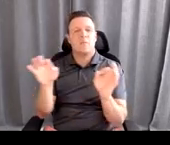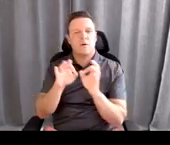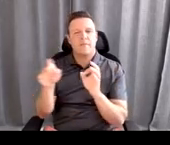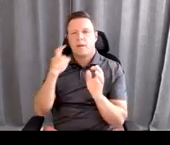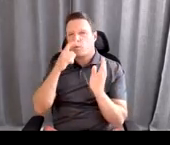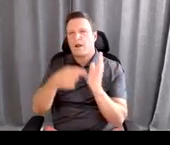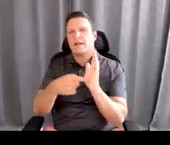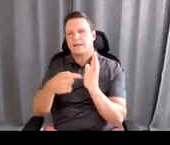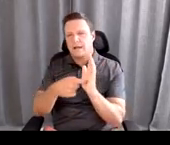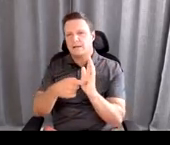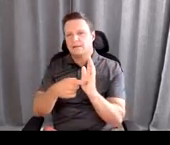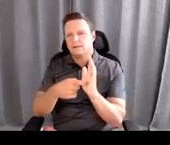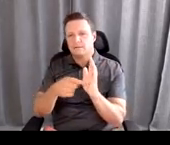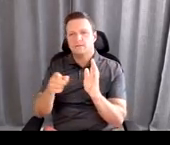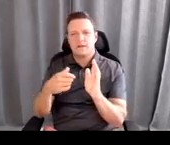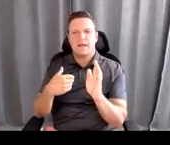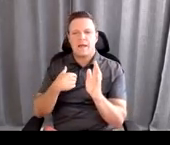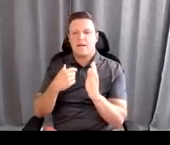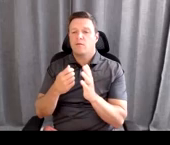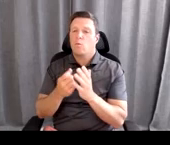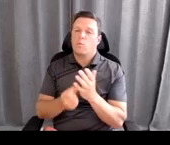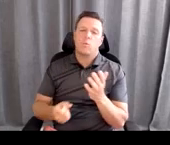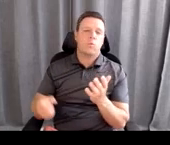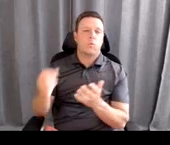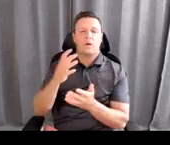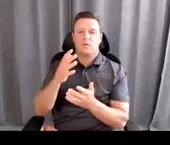that they do have this wealth that they're actually bringing something to the table